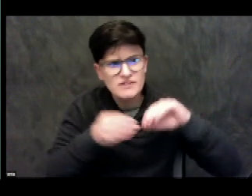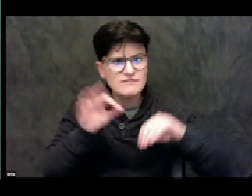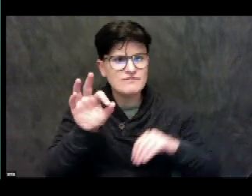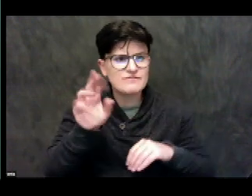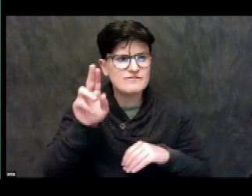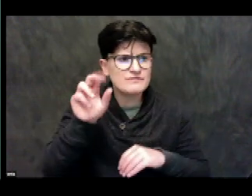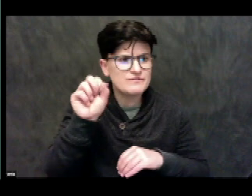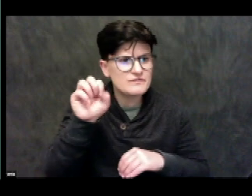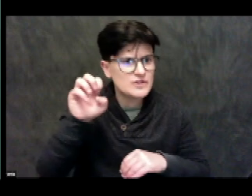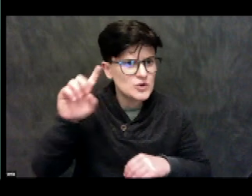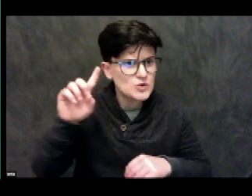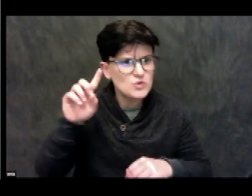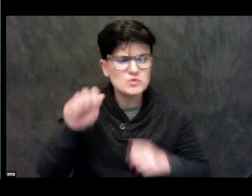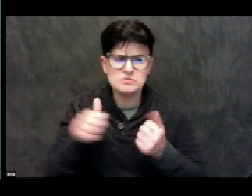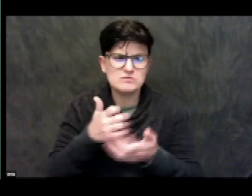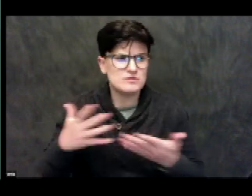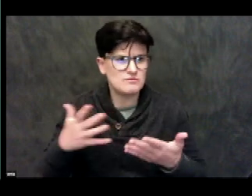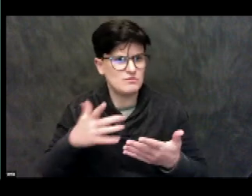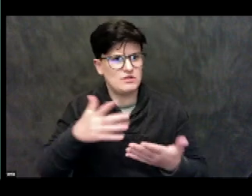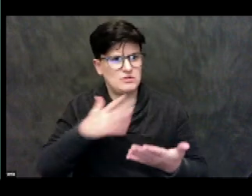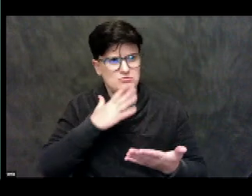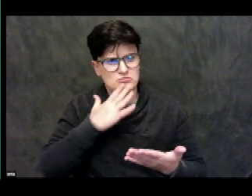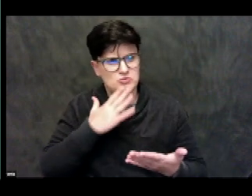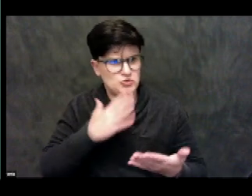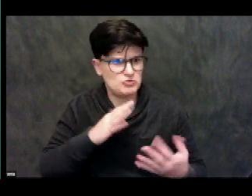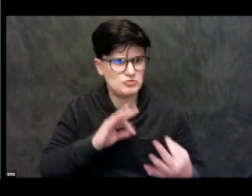So the next step was we met with